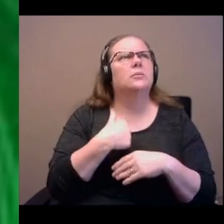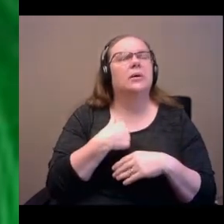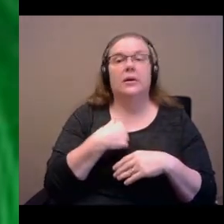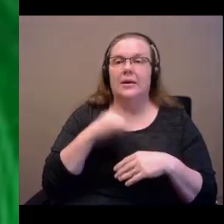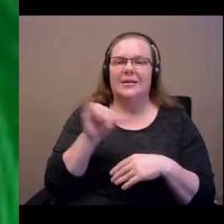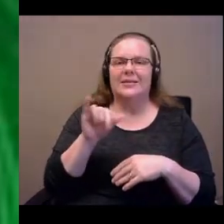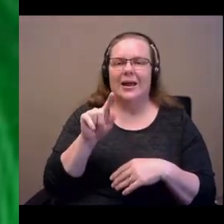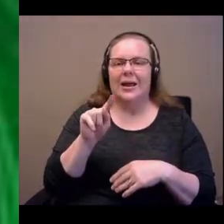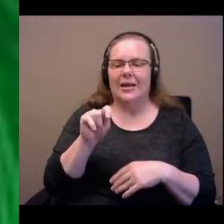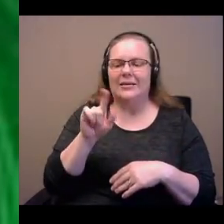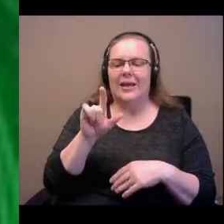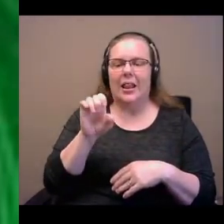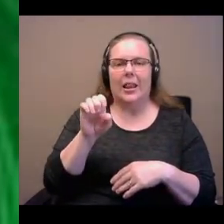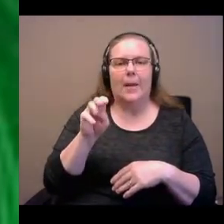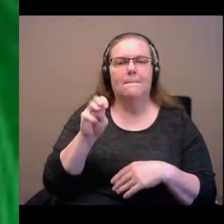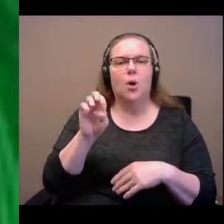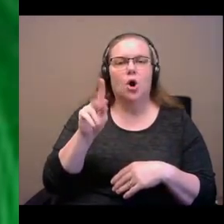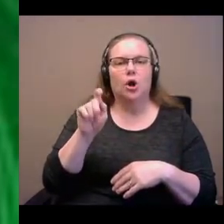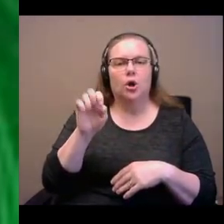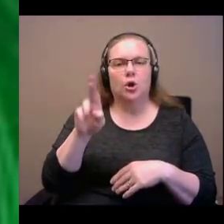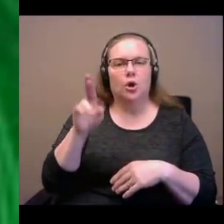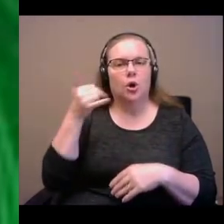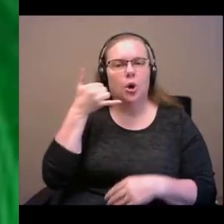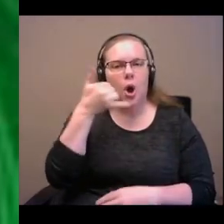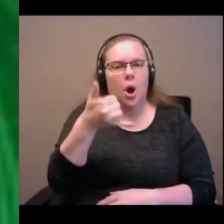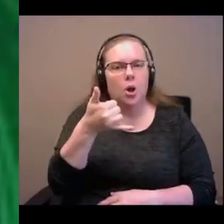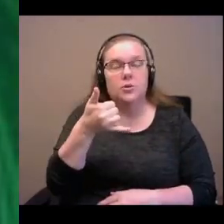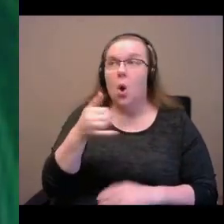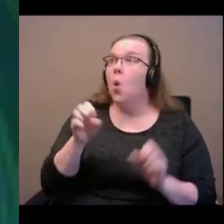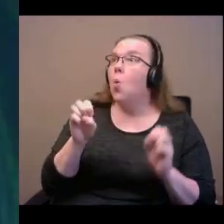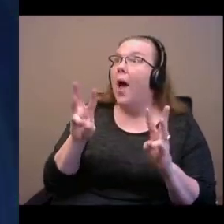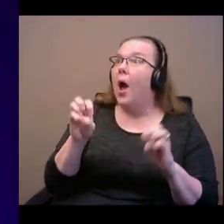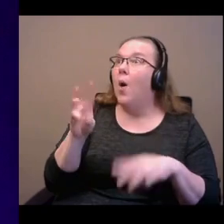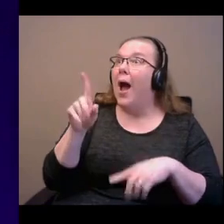your phone. You don’t sit there going, “Wow, I can’t wait to pick up and hear what this person